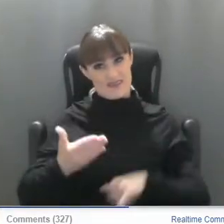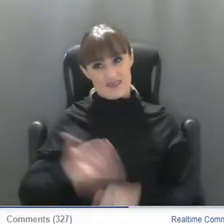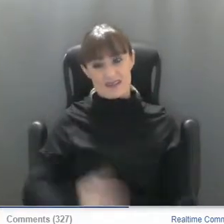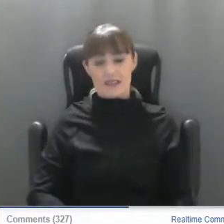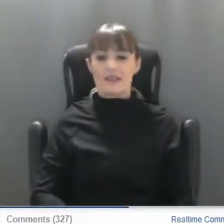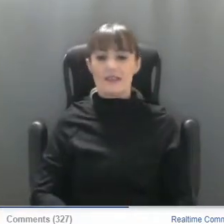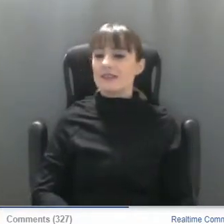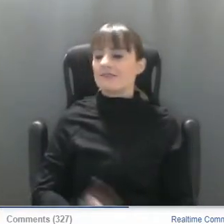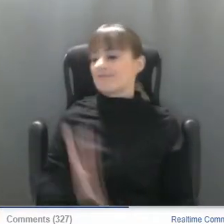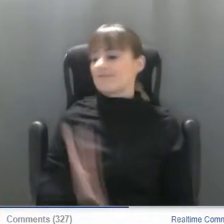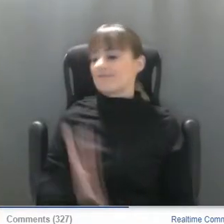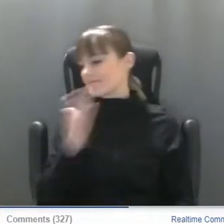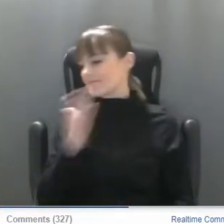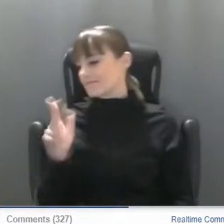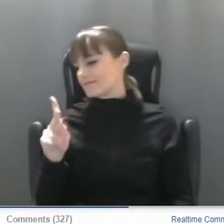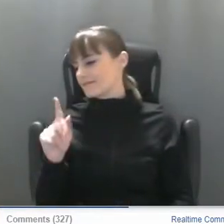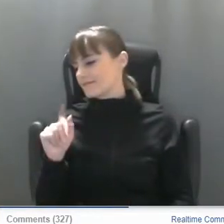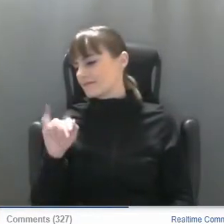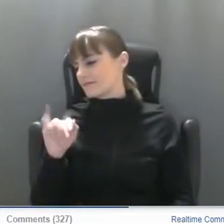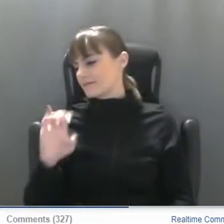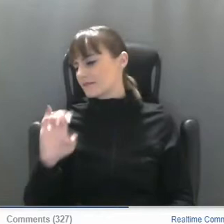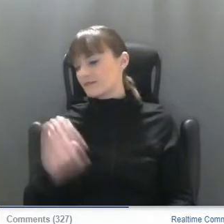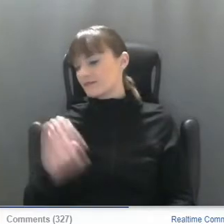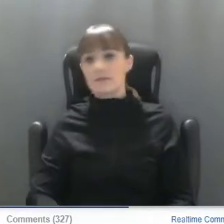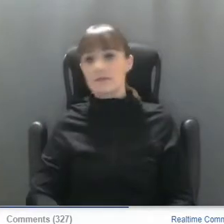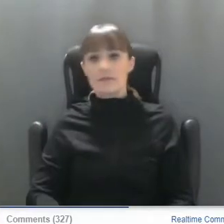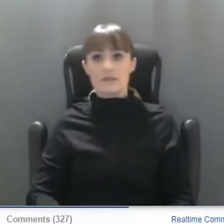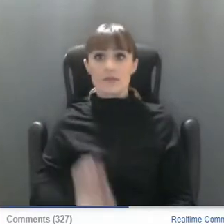Now, how- let's see. "How do you reserve a time slot?" You can go to